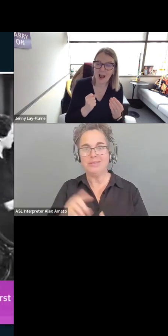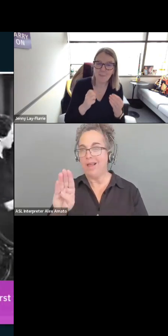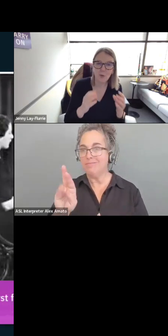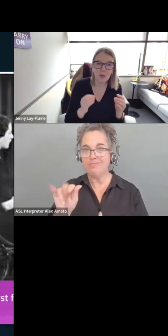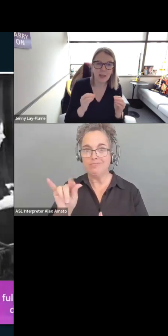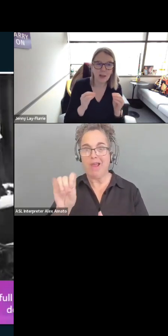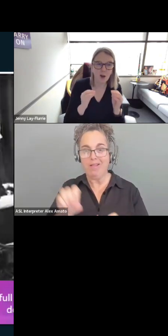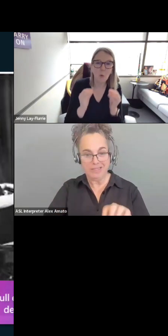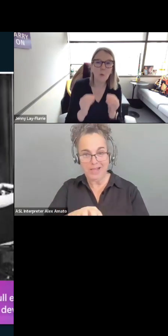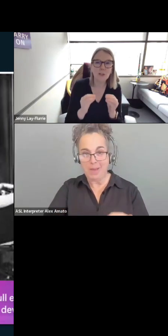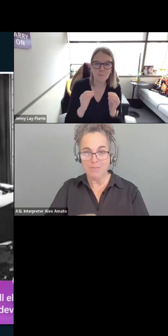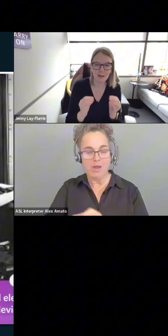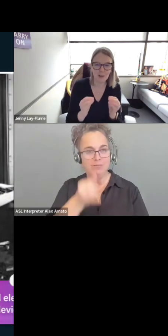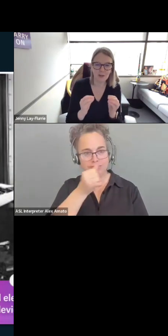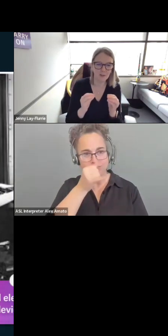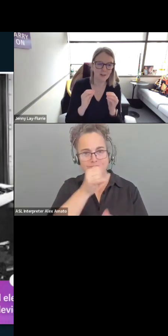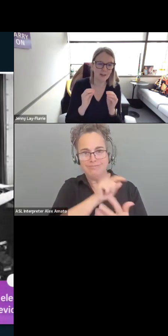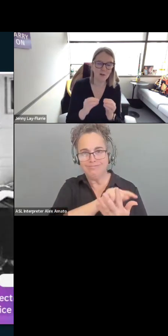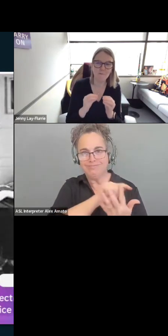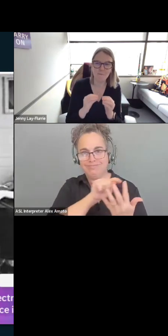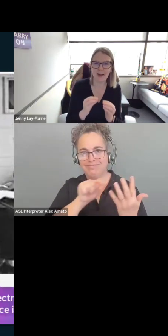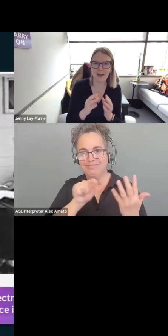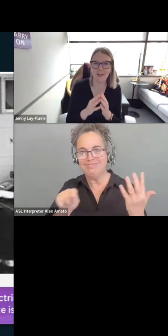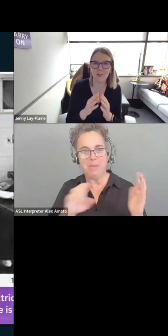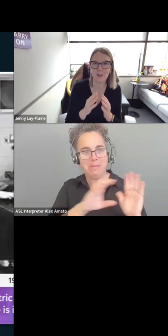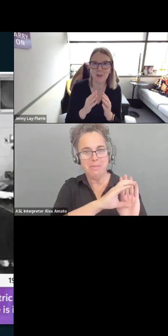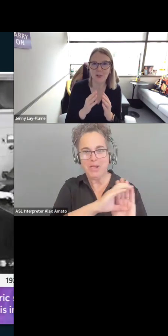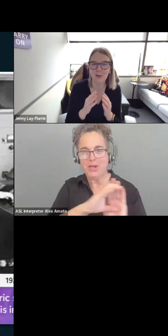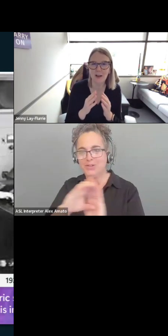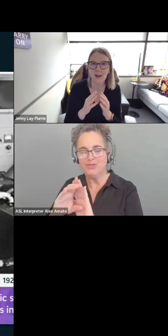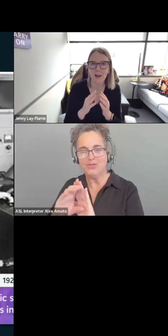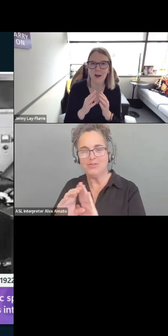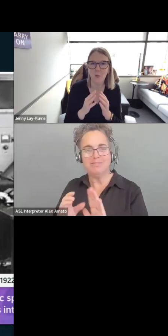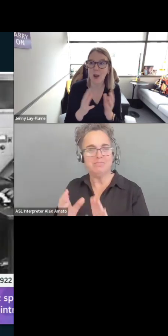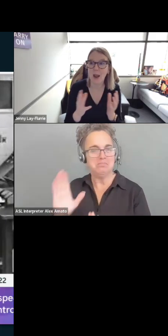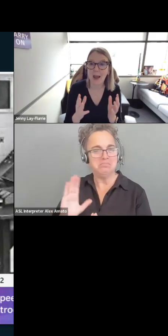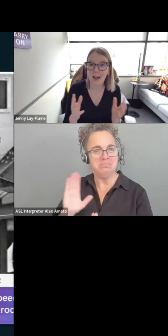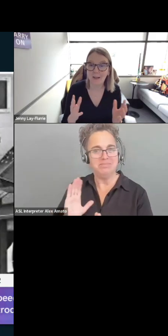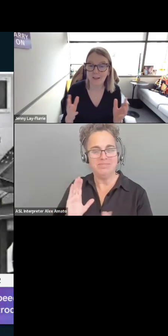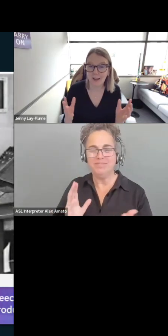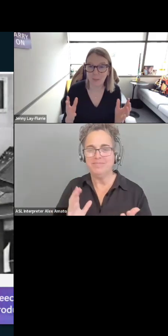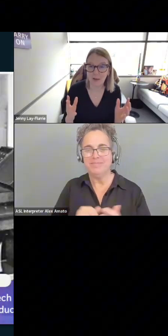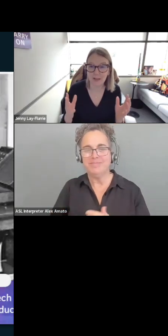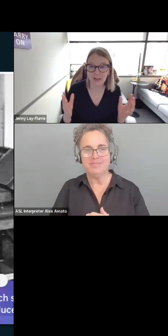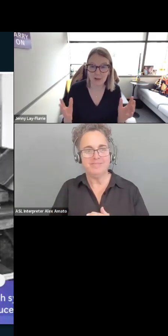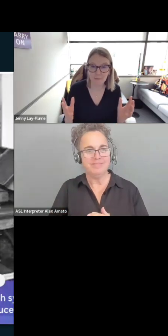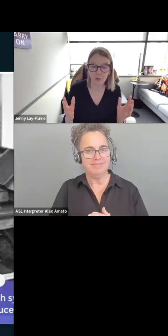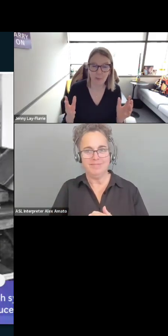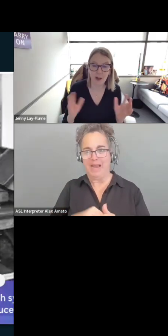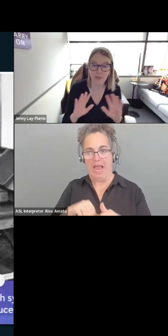I, I'm looking at old pictures as I go back into where accessibility came from.